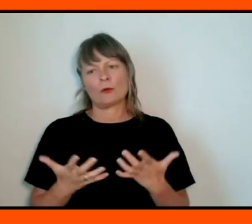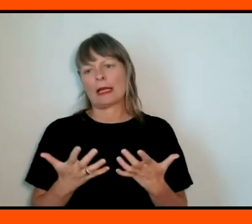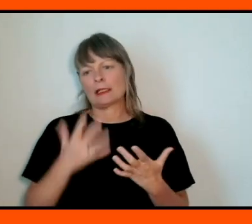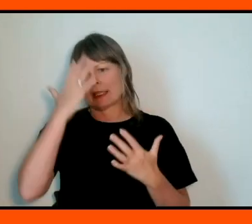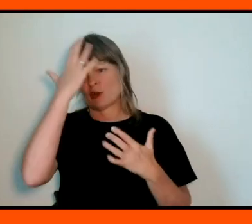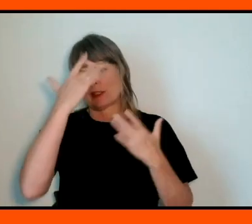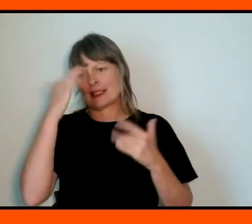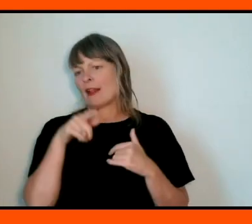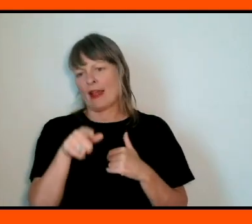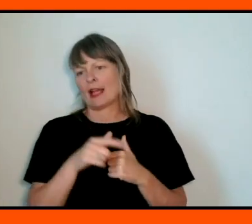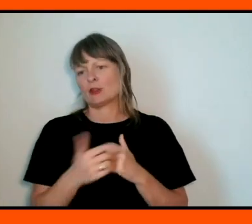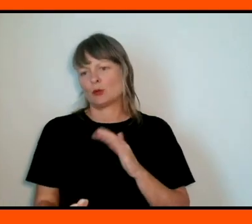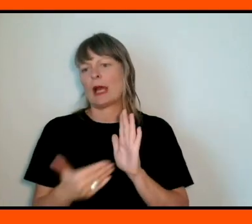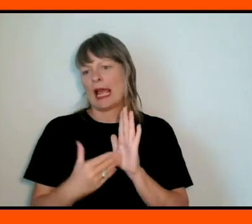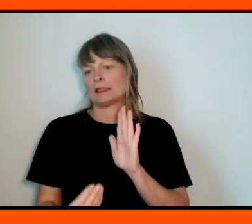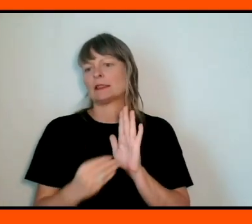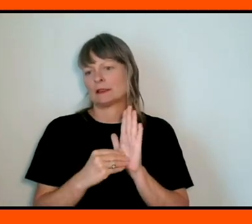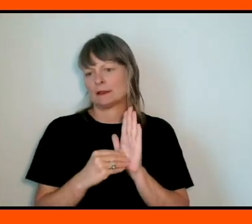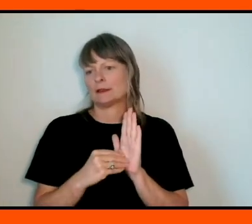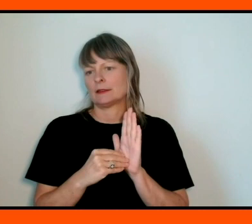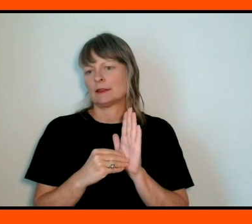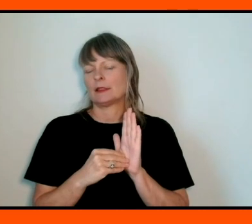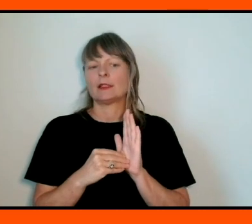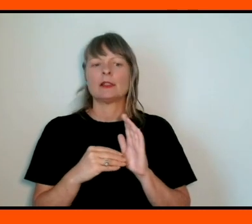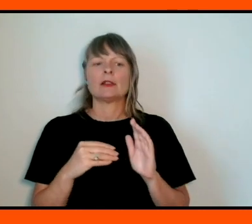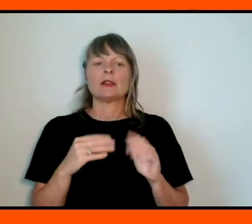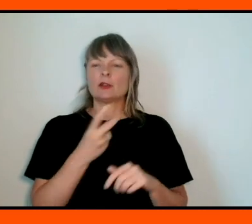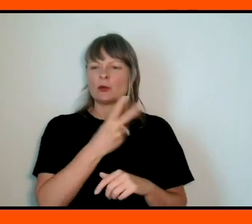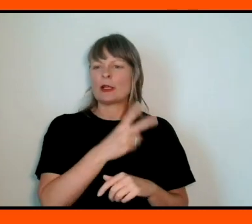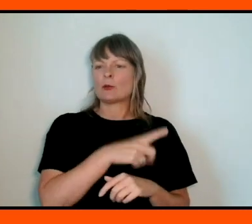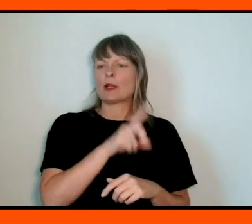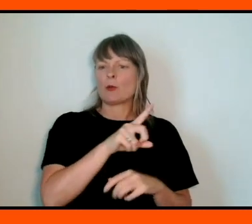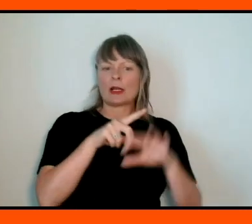We’ve also received other information since the 2021 Census Consultation